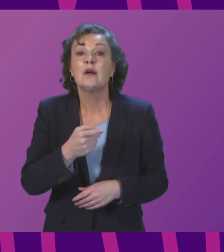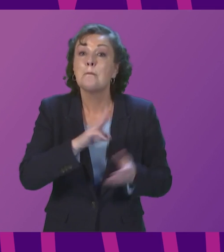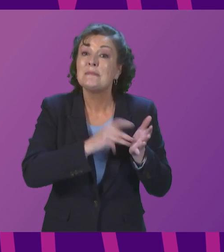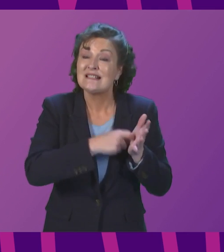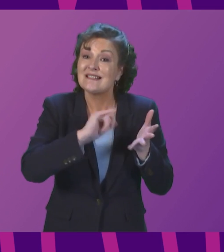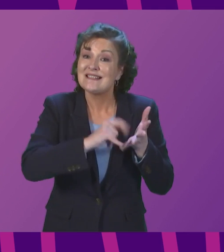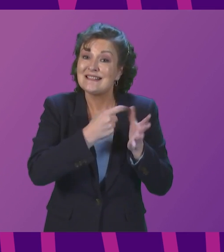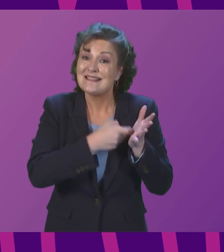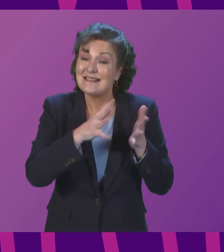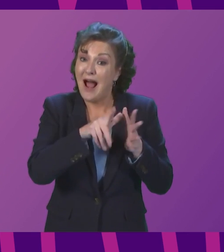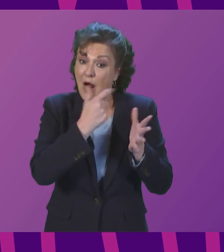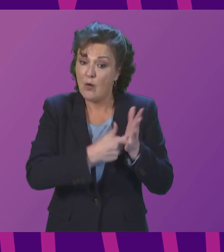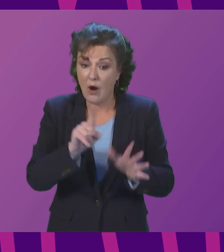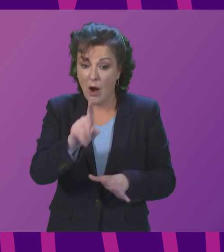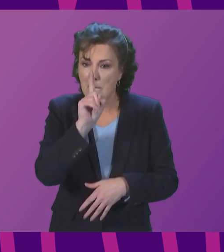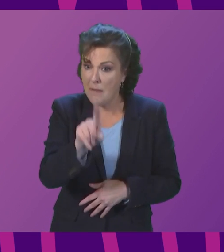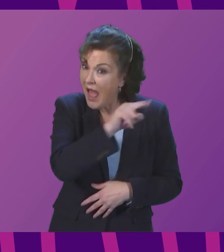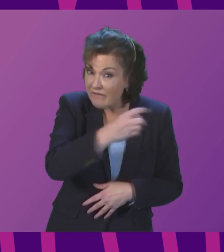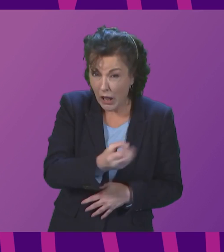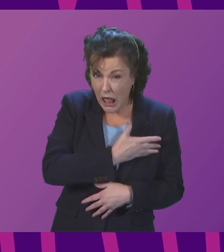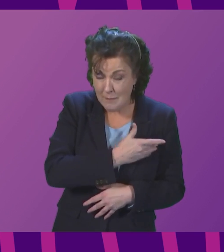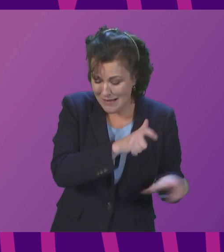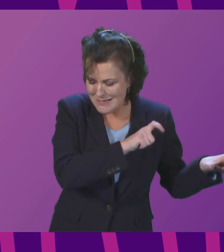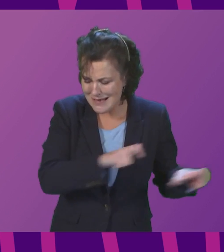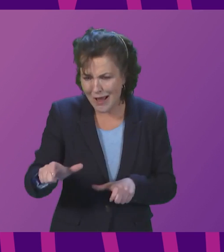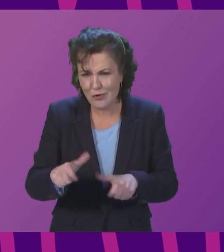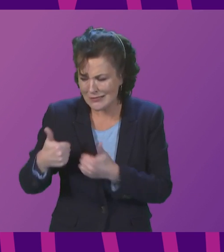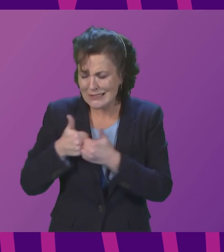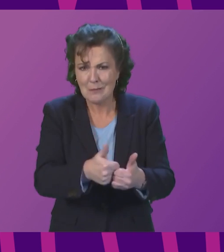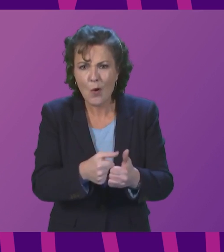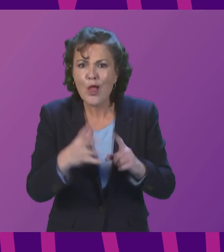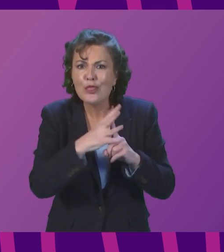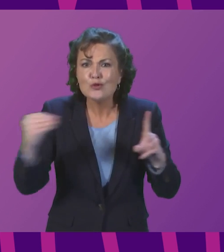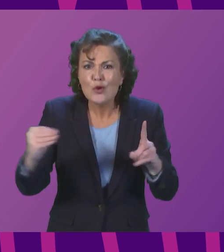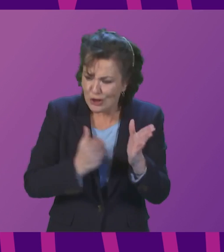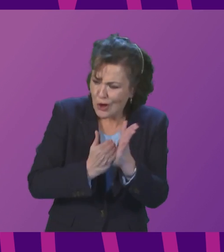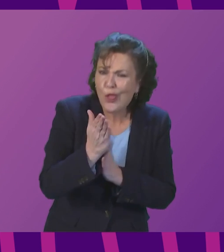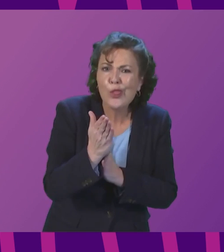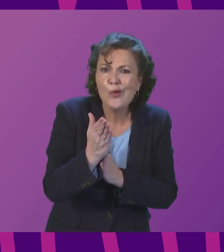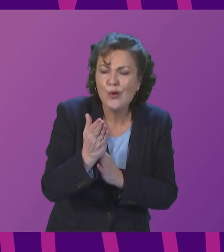to keep vital powers over benefits and energy in the hands of Conservatives at Westminster